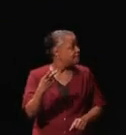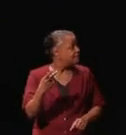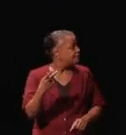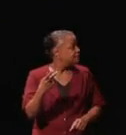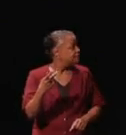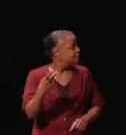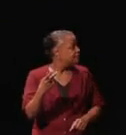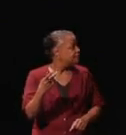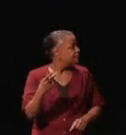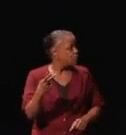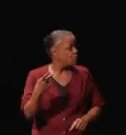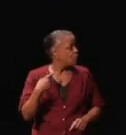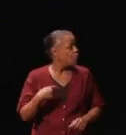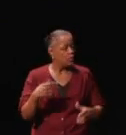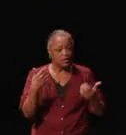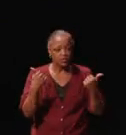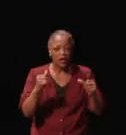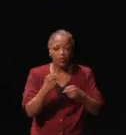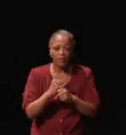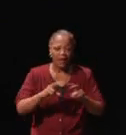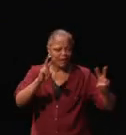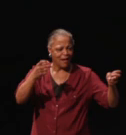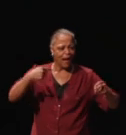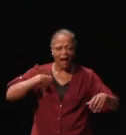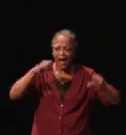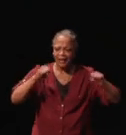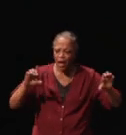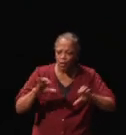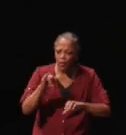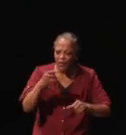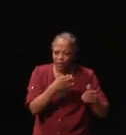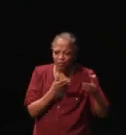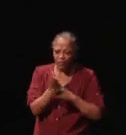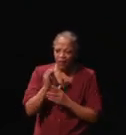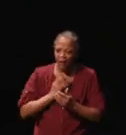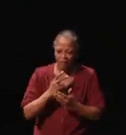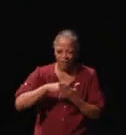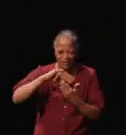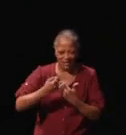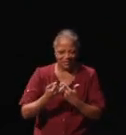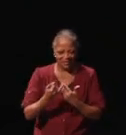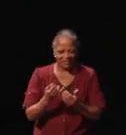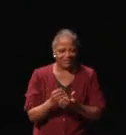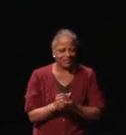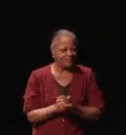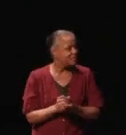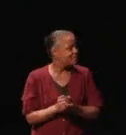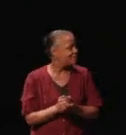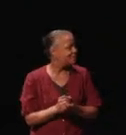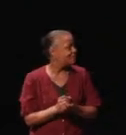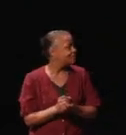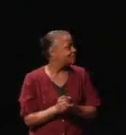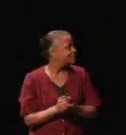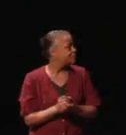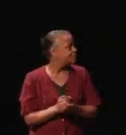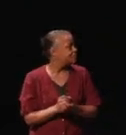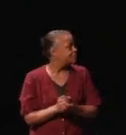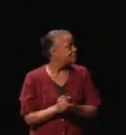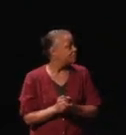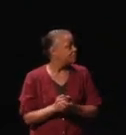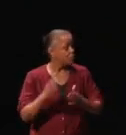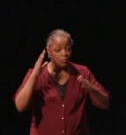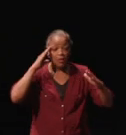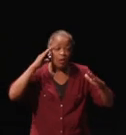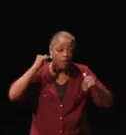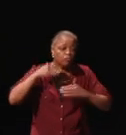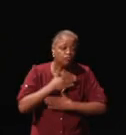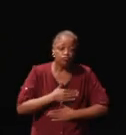We hope to enjoy our life through play the game.